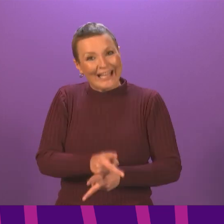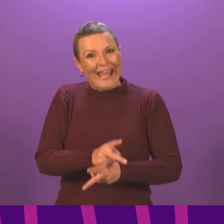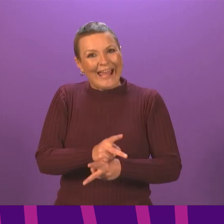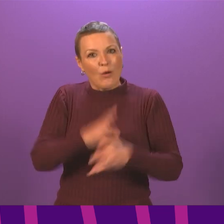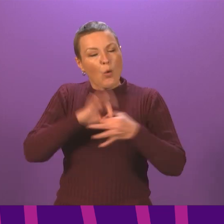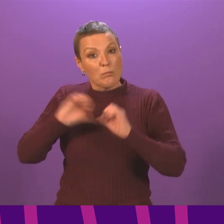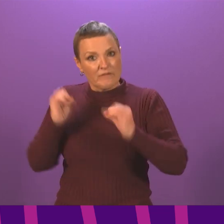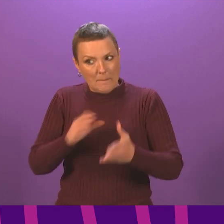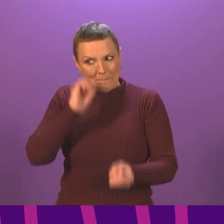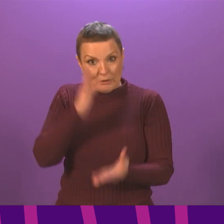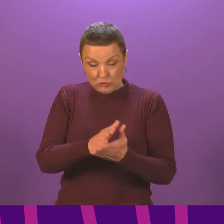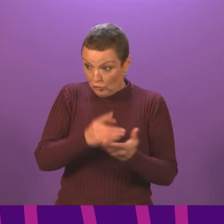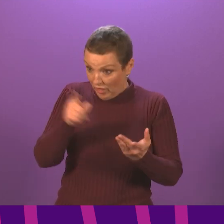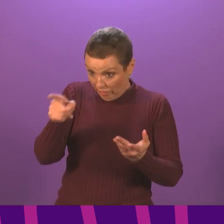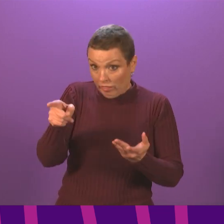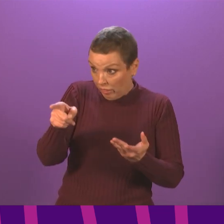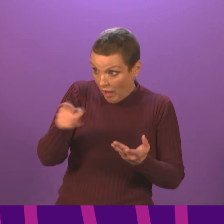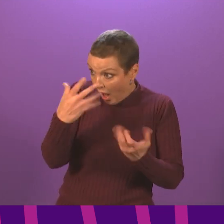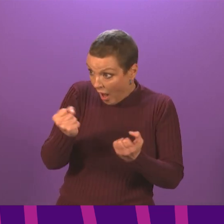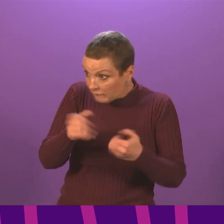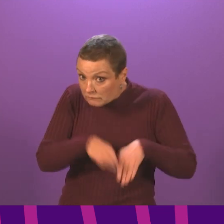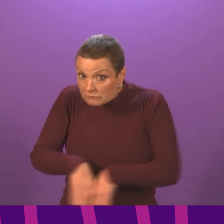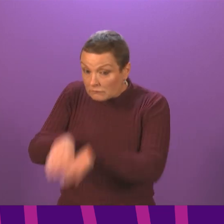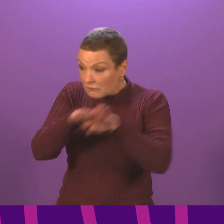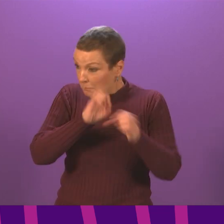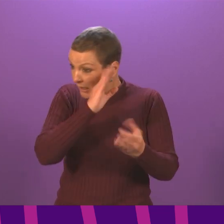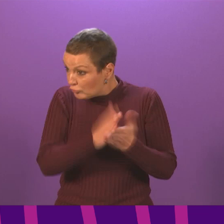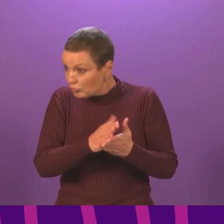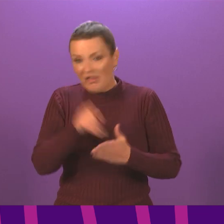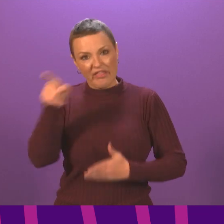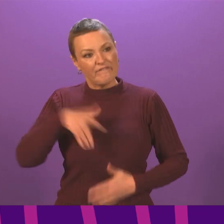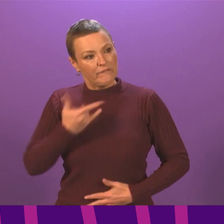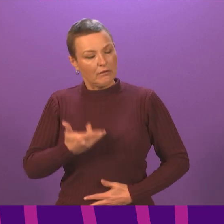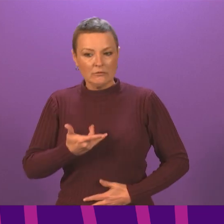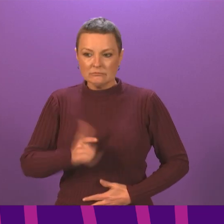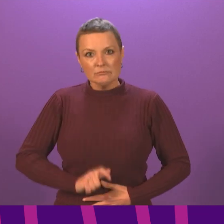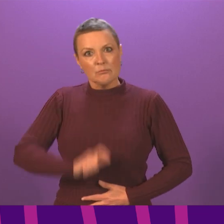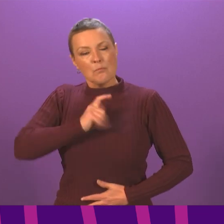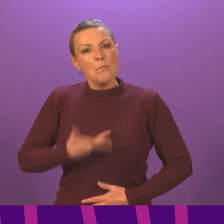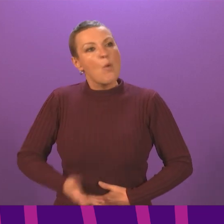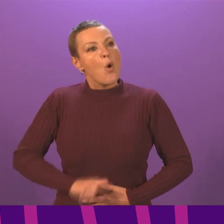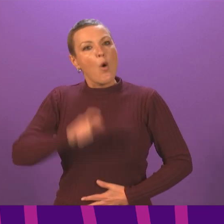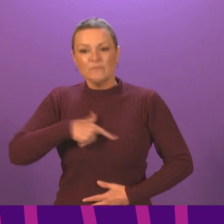ensure that providers feel that testing—which they have asked for—gives them greater confidence